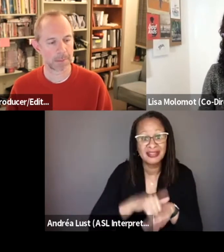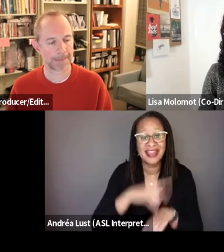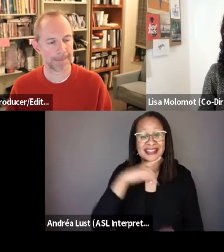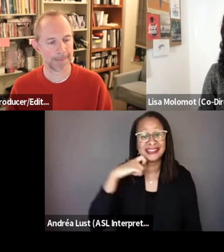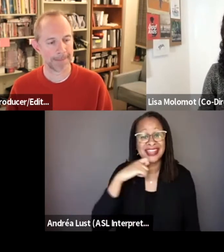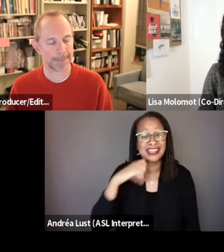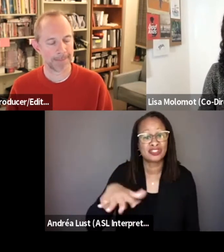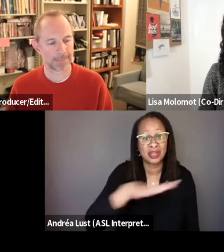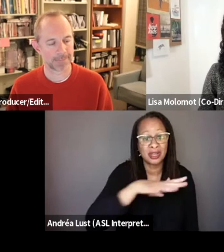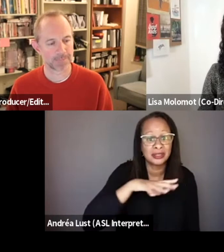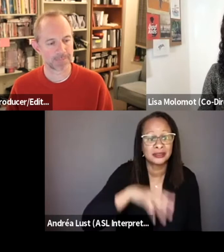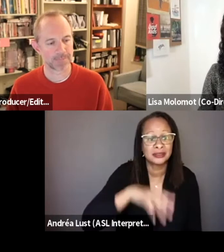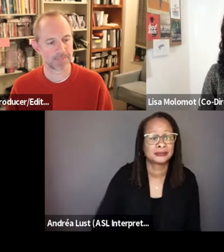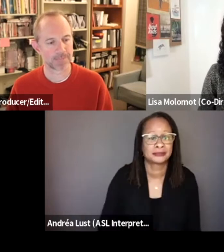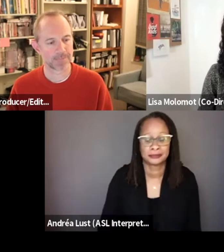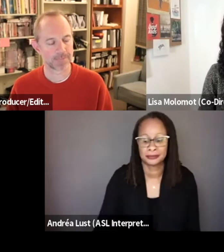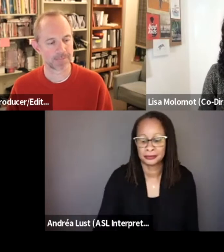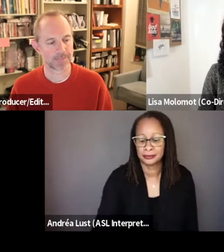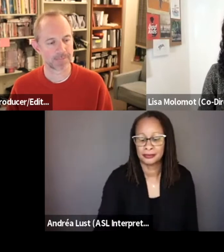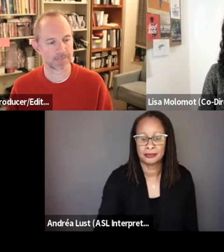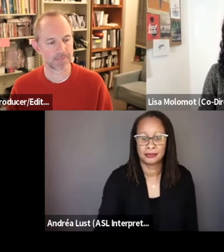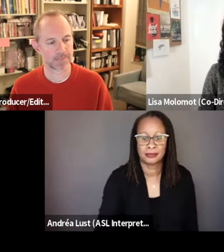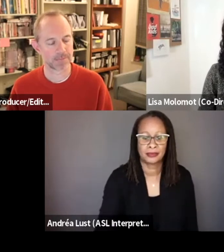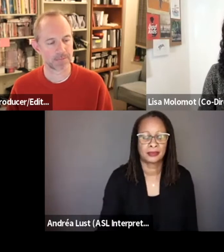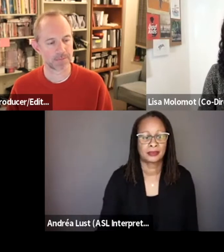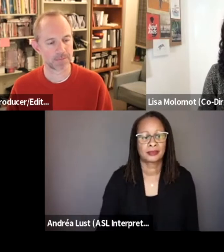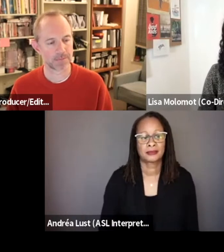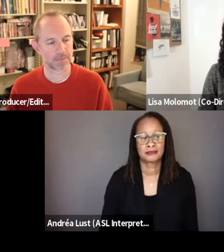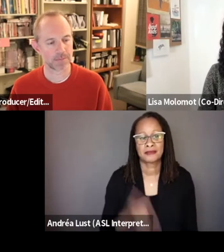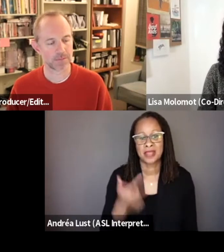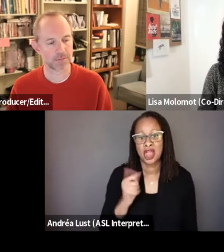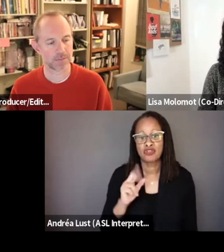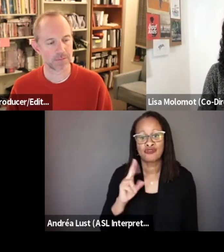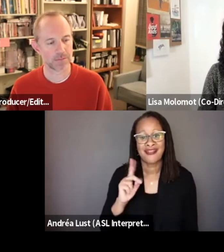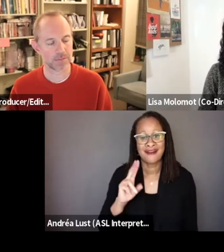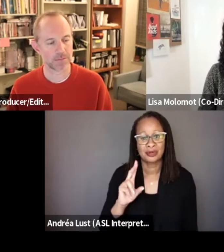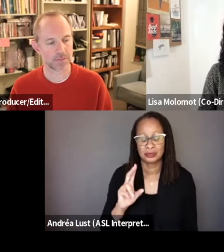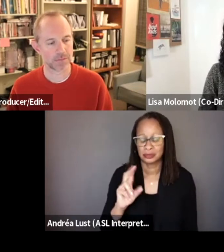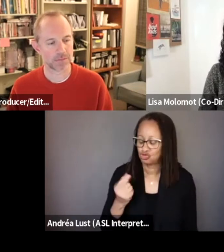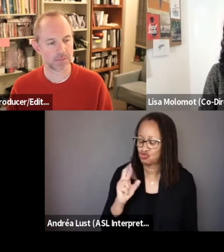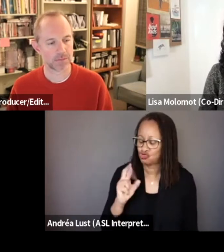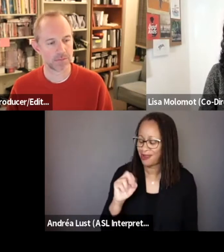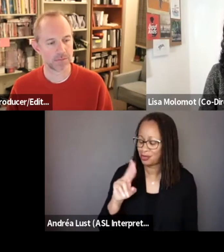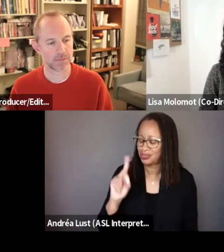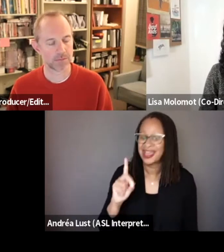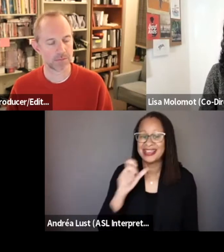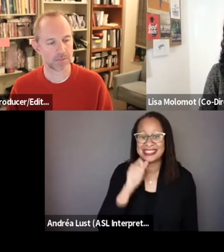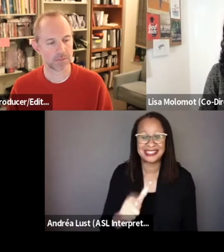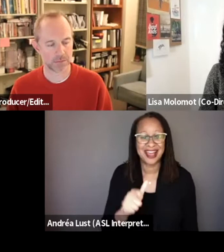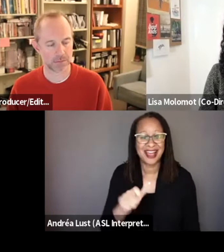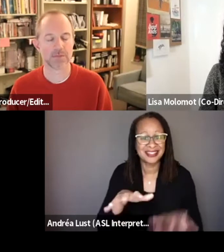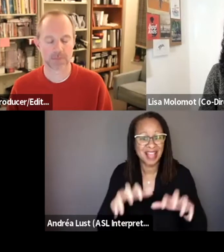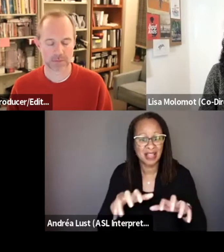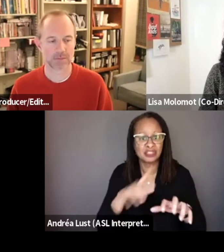the ground is not solid, it's really thick sand, so when you're walking,